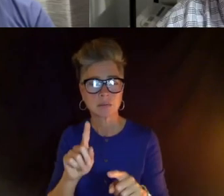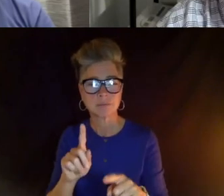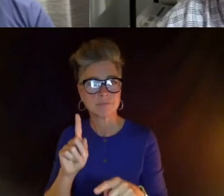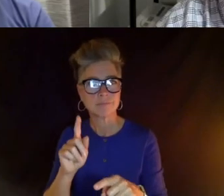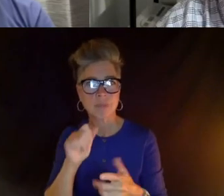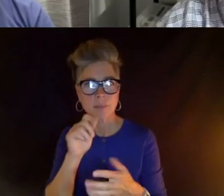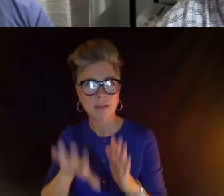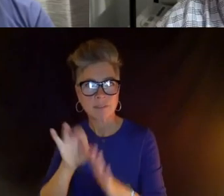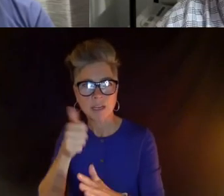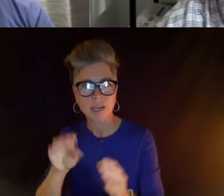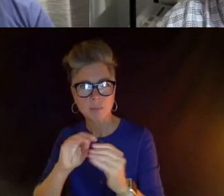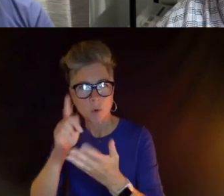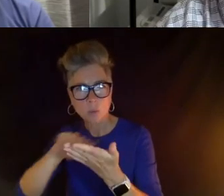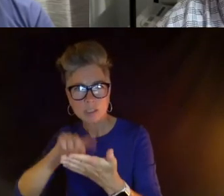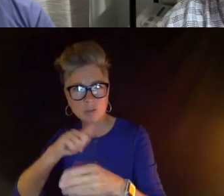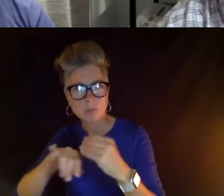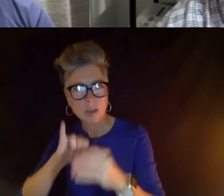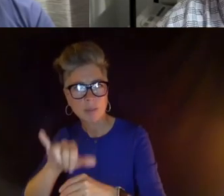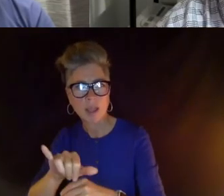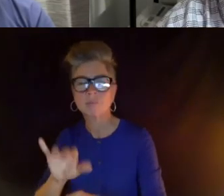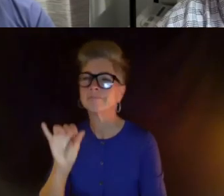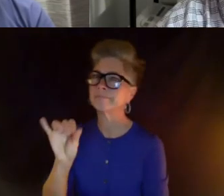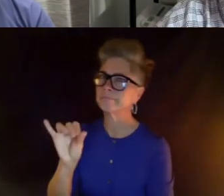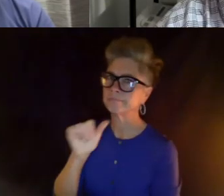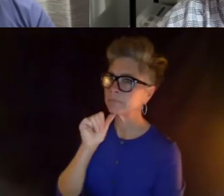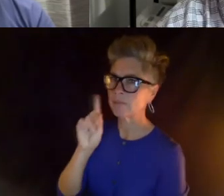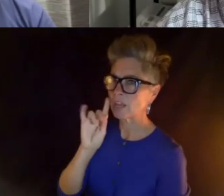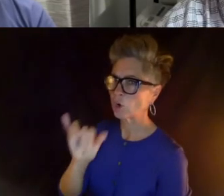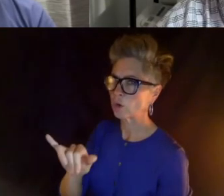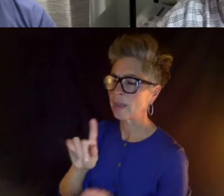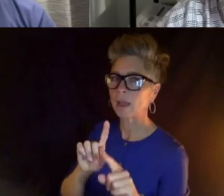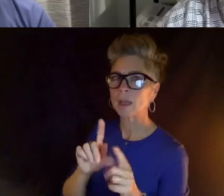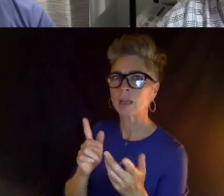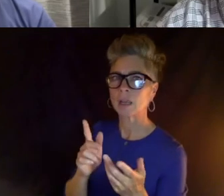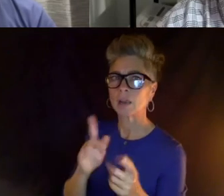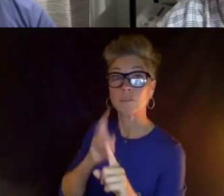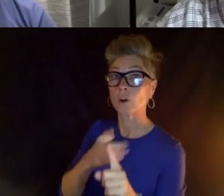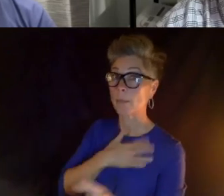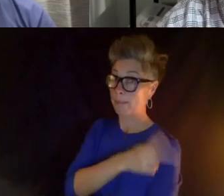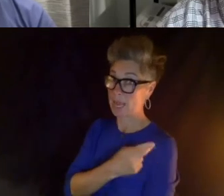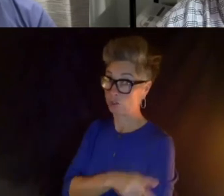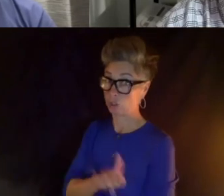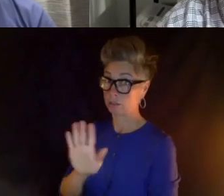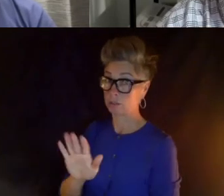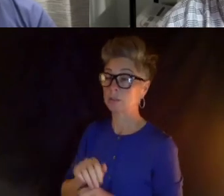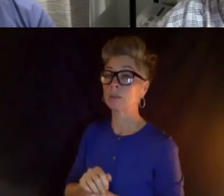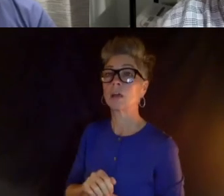I've not heard that and in fact for the most part I've not heard that from my patients and I'm not sure about that.